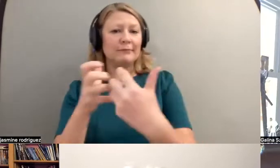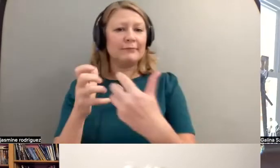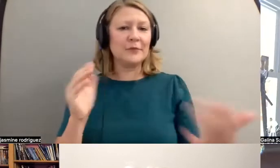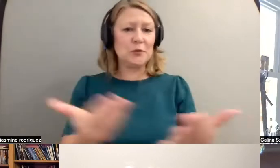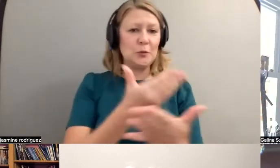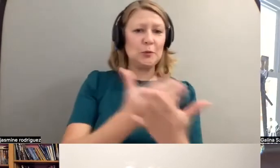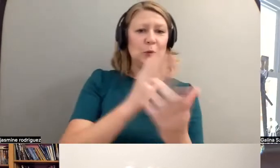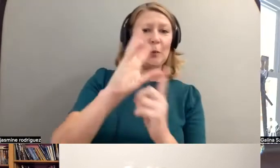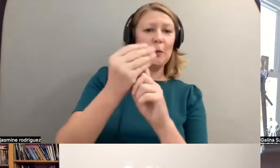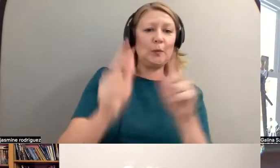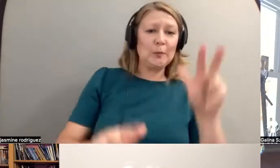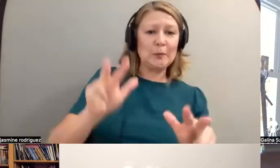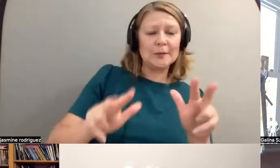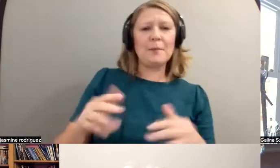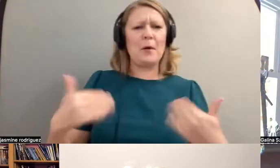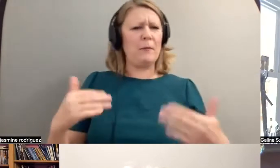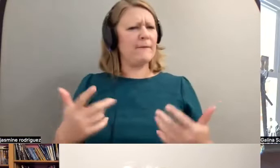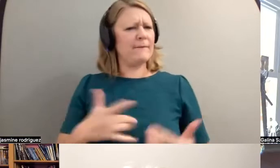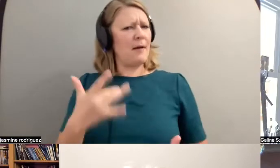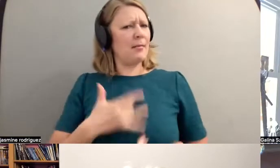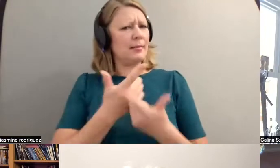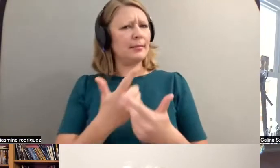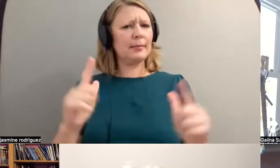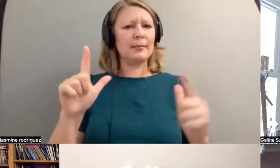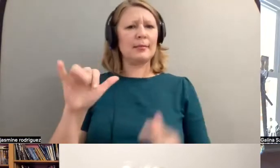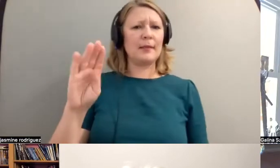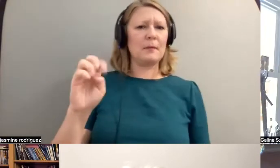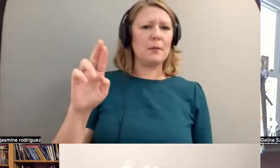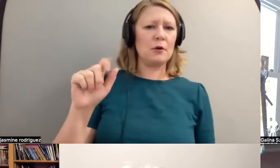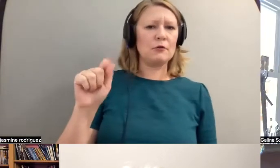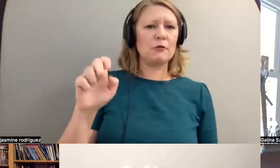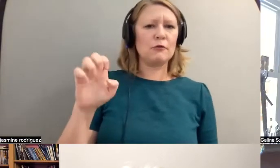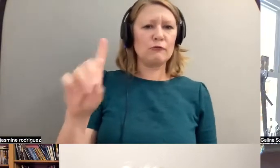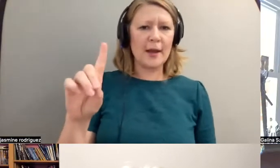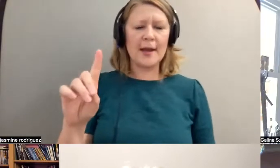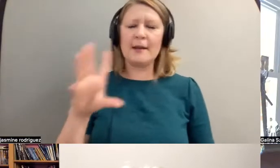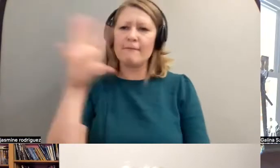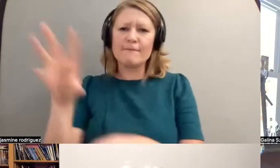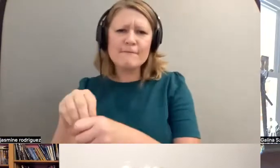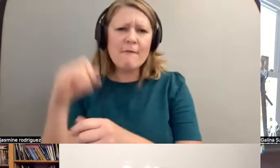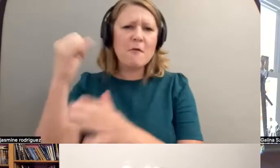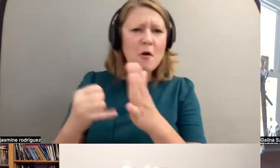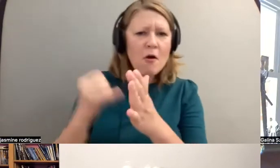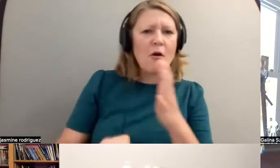Music, nature, art, and creating new forms, work with wire jewelry, and now with polymer clay